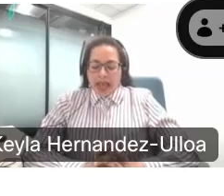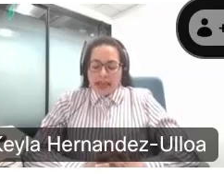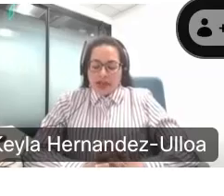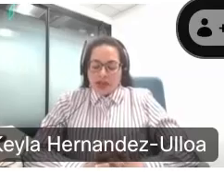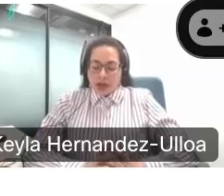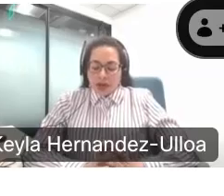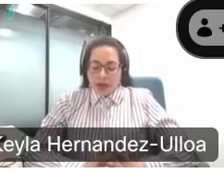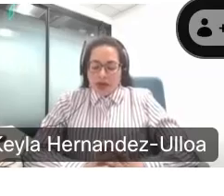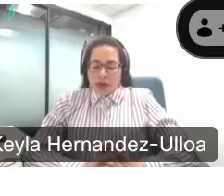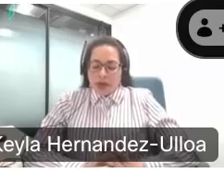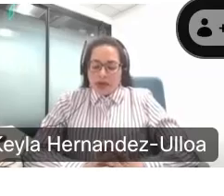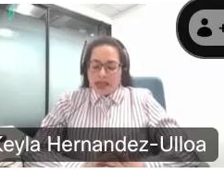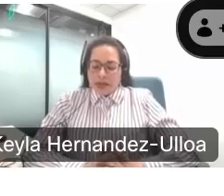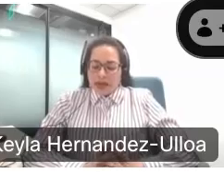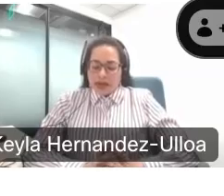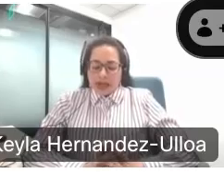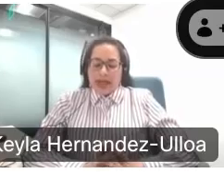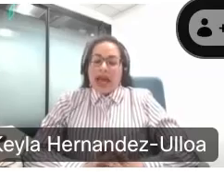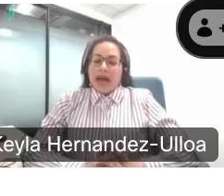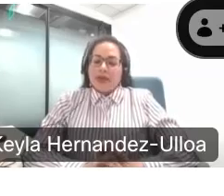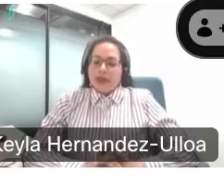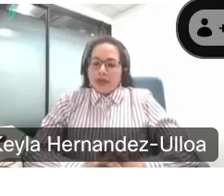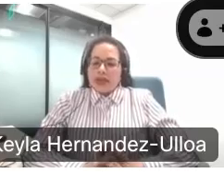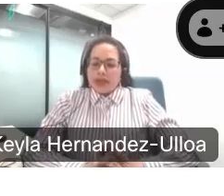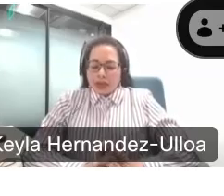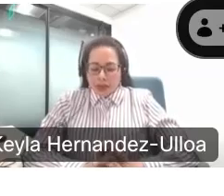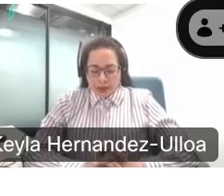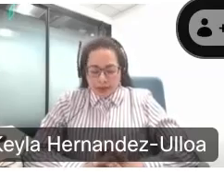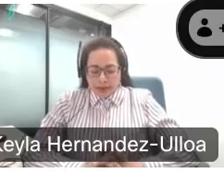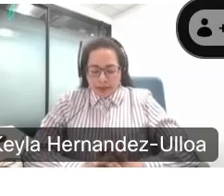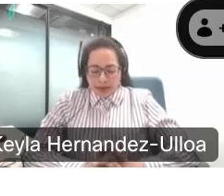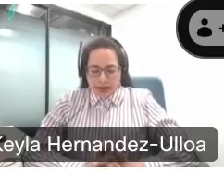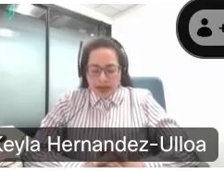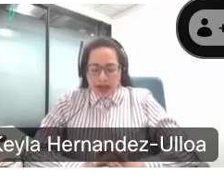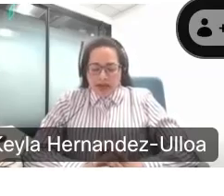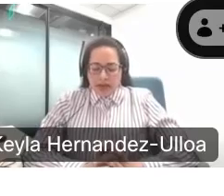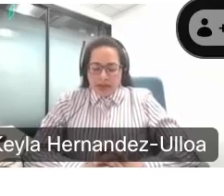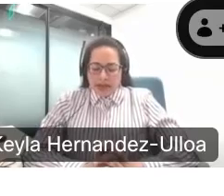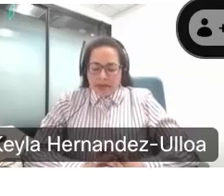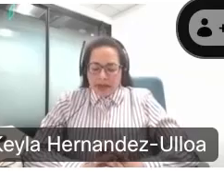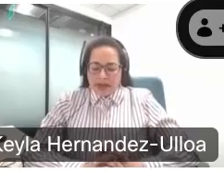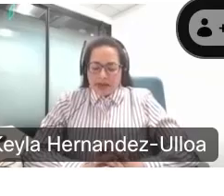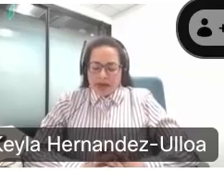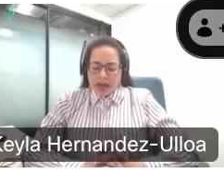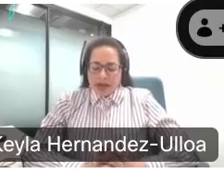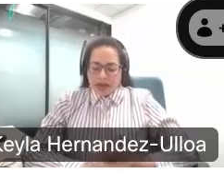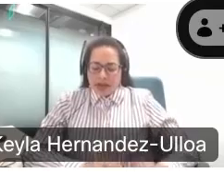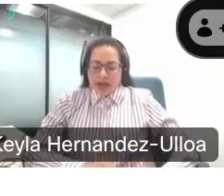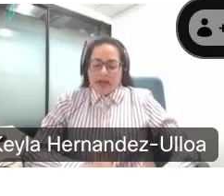At this show, the winners demonstrated how to use this tool. The Commit to commit strategies